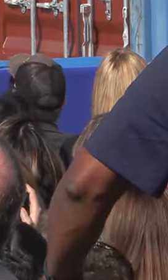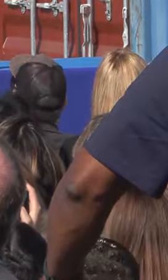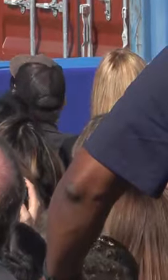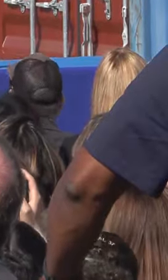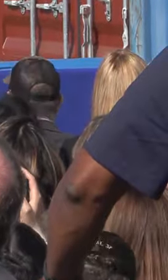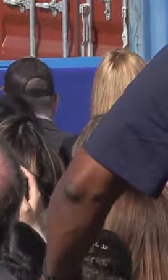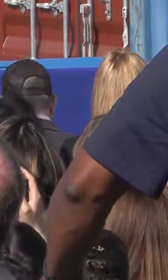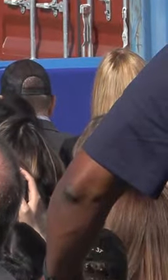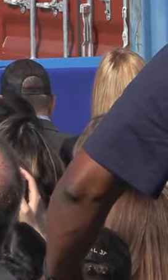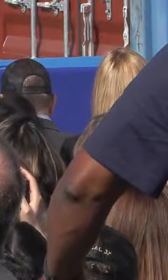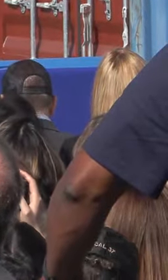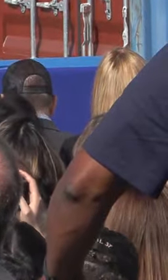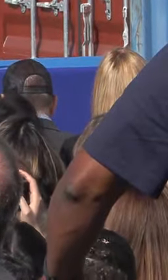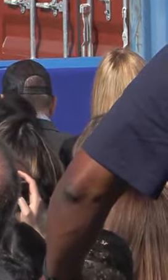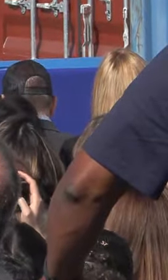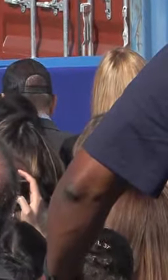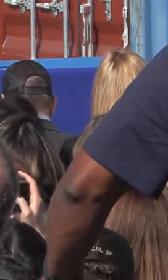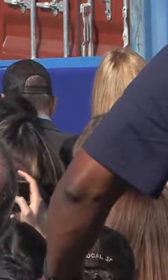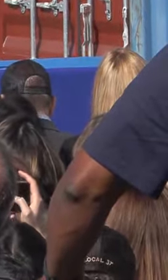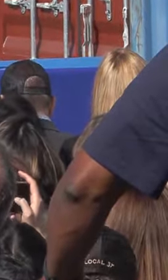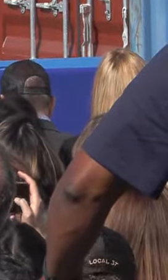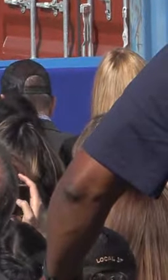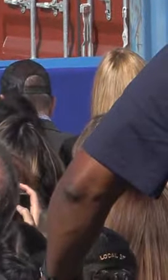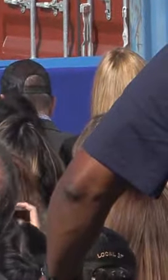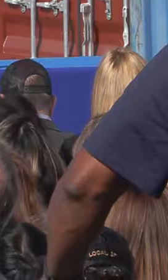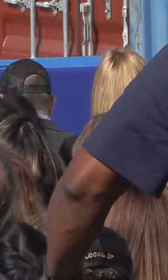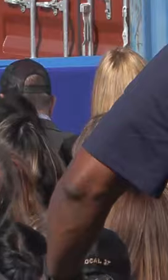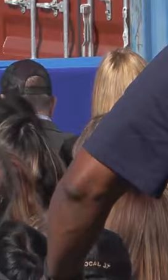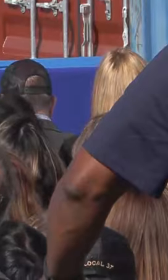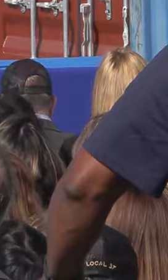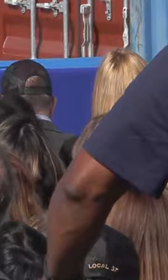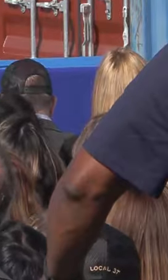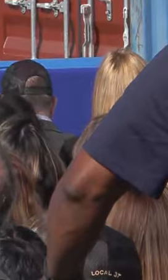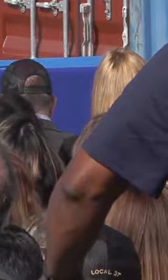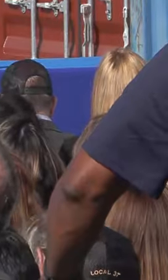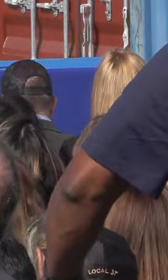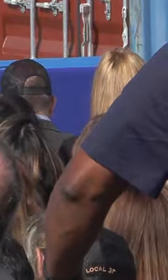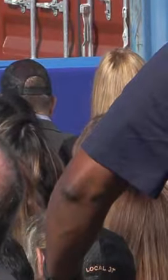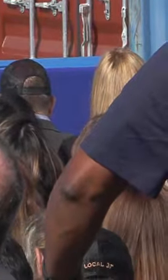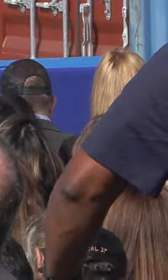never stopped ensuring our communities had everything they needed.